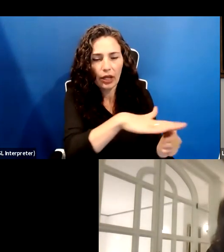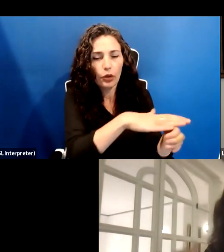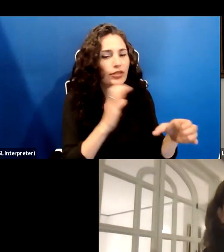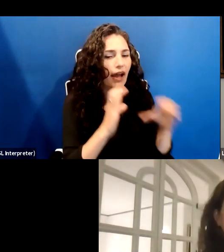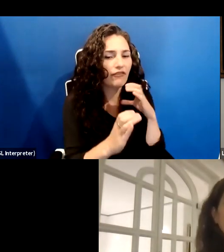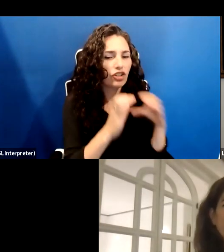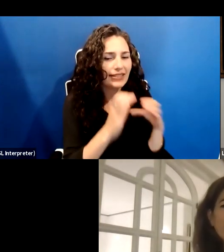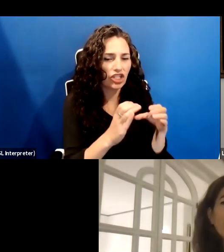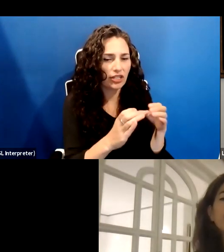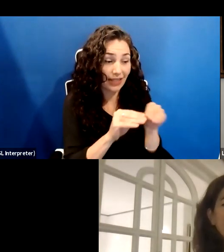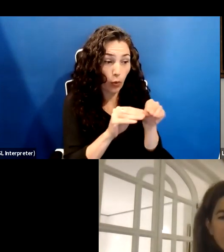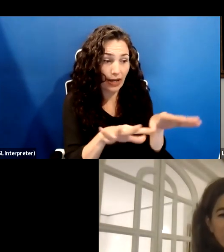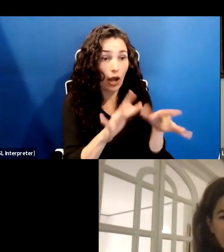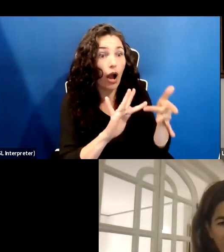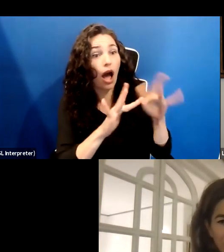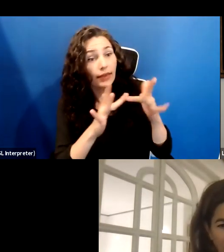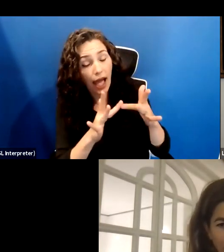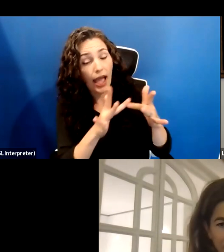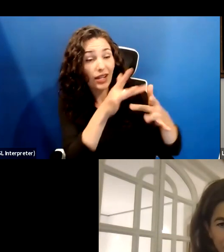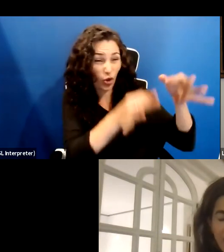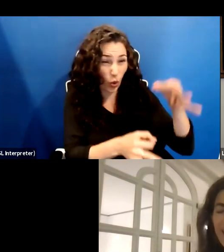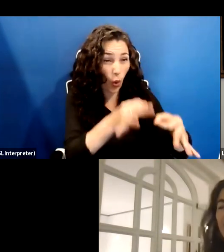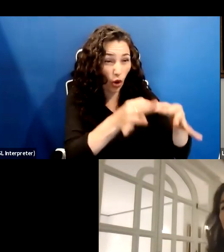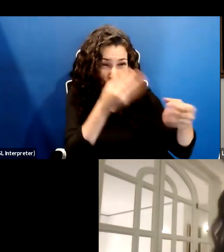and some of them, sort of most salacious stuff happened. But,